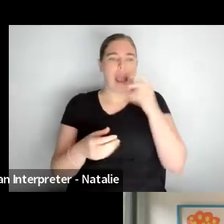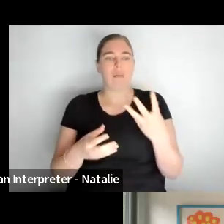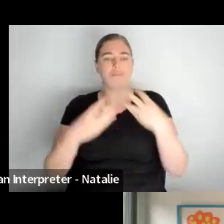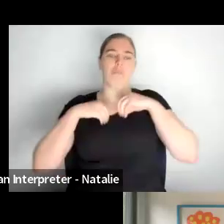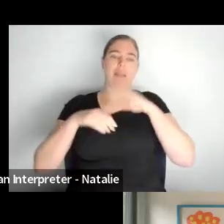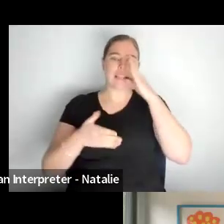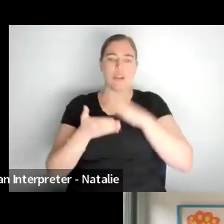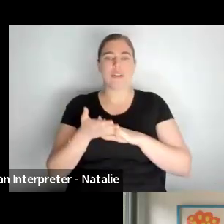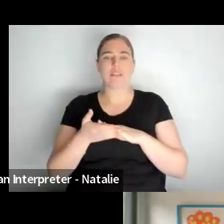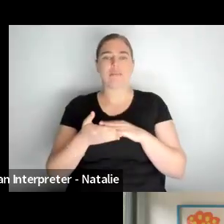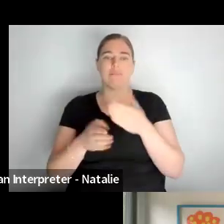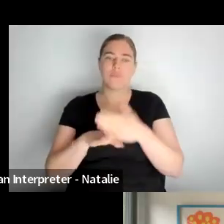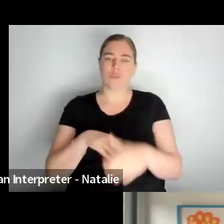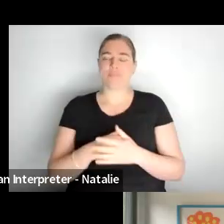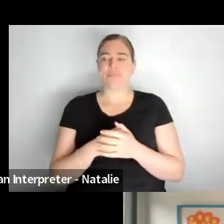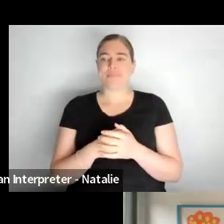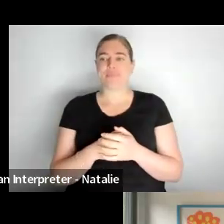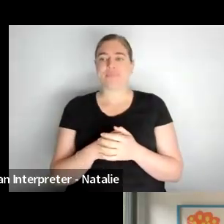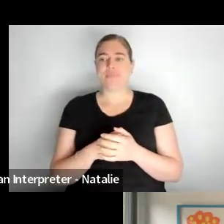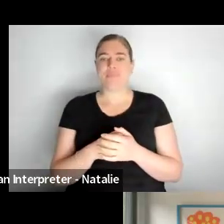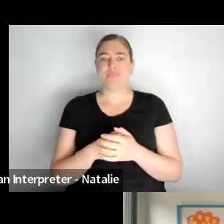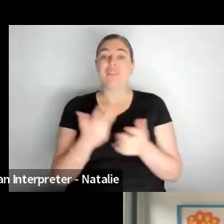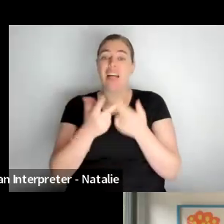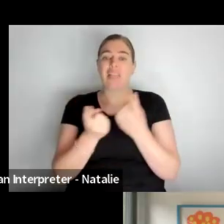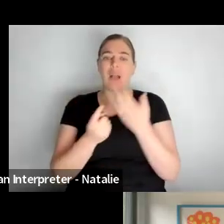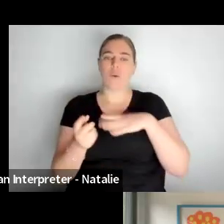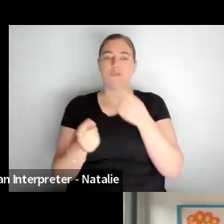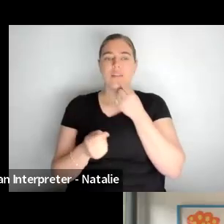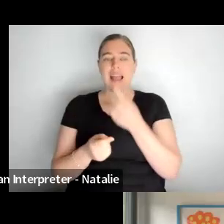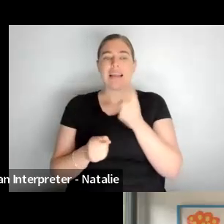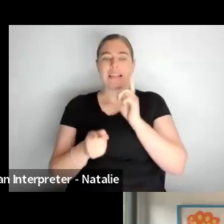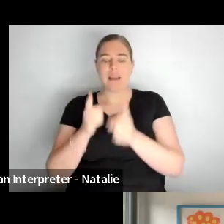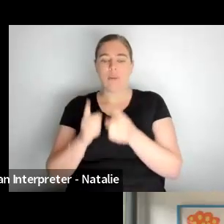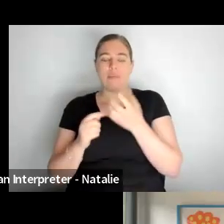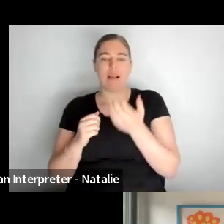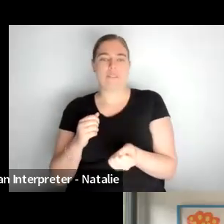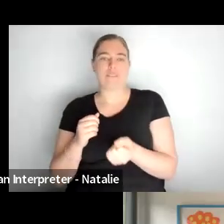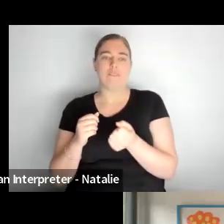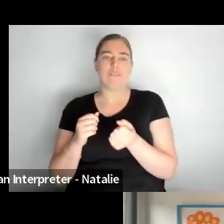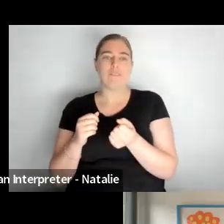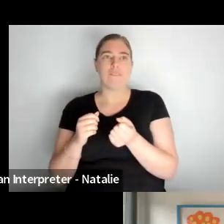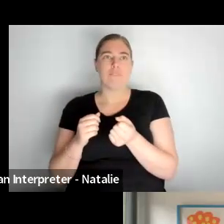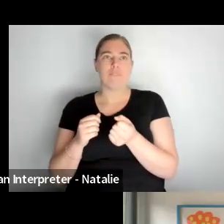The only other thing I would say is, sometimes we have touch points in different art forms. For me,